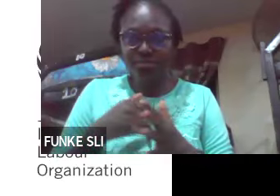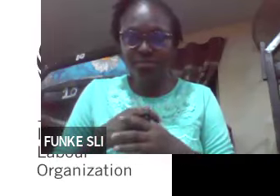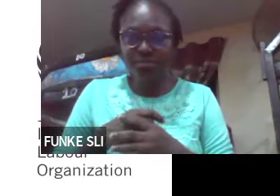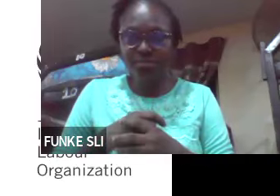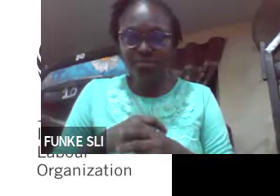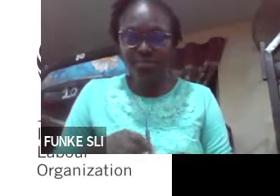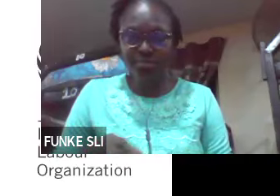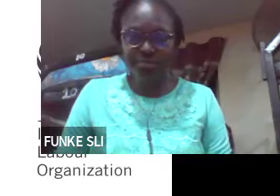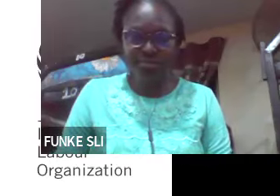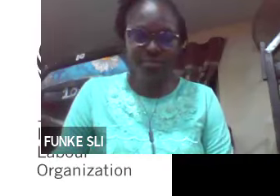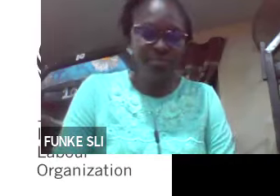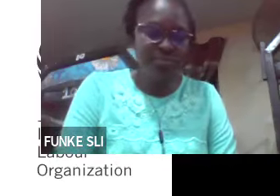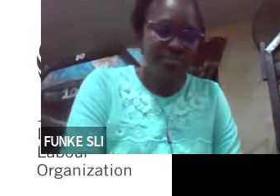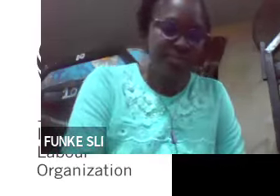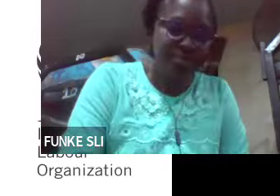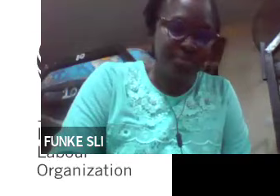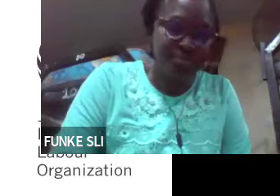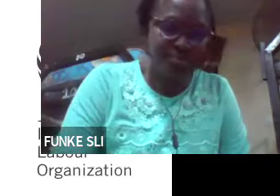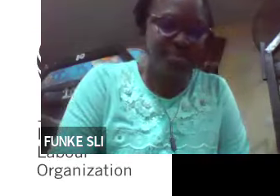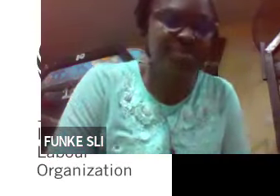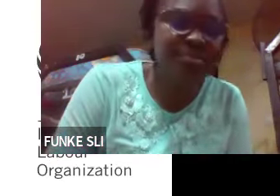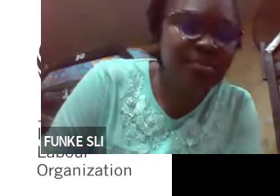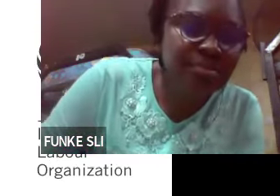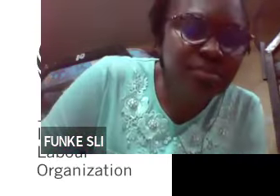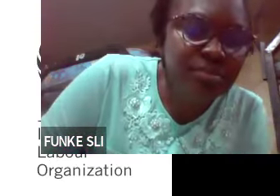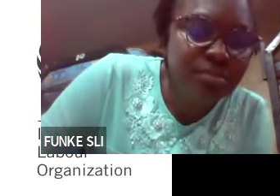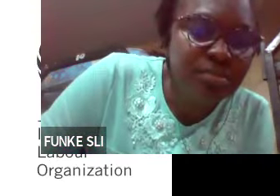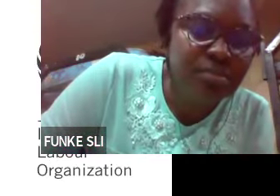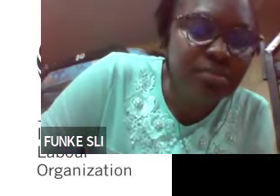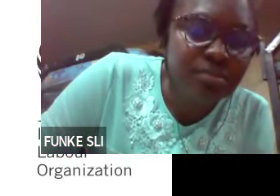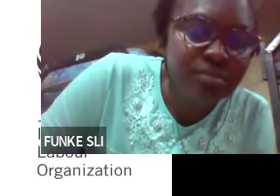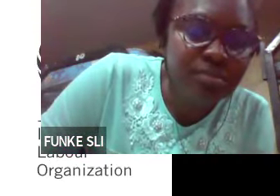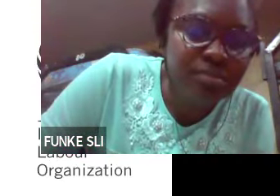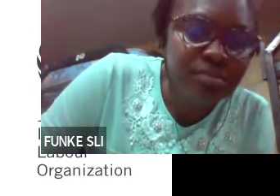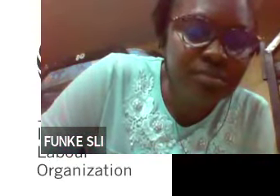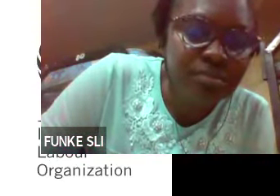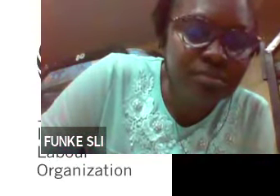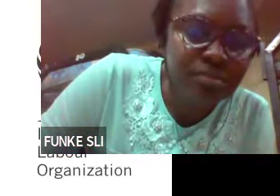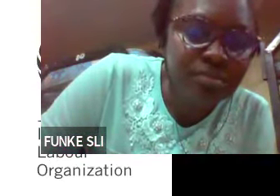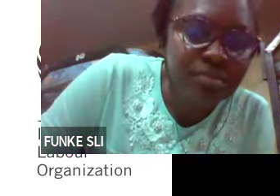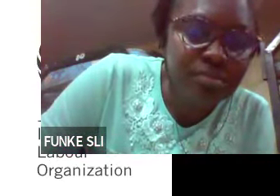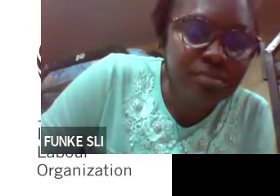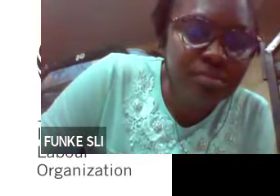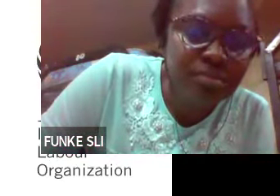sola bakre: Okay. joy: Yes, ma'am. sola bakre: Do you know the person's name? joy: Yes, her name is Candida.